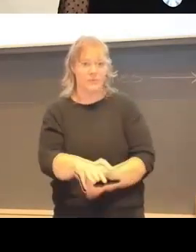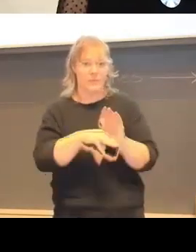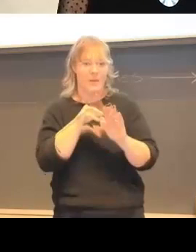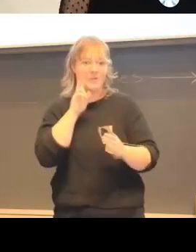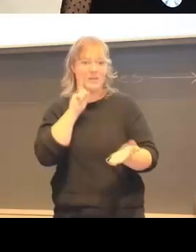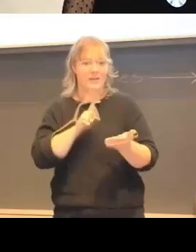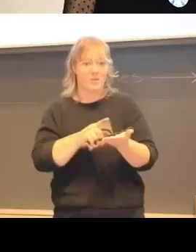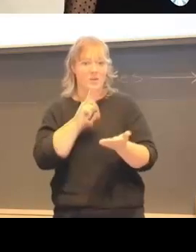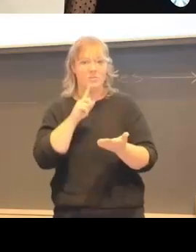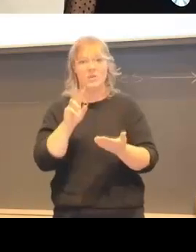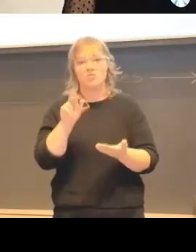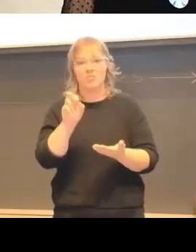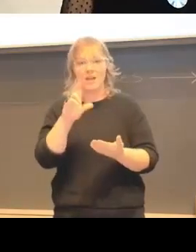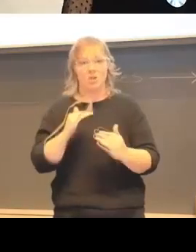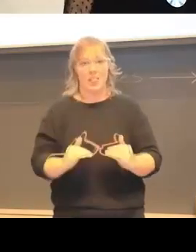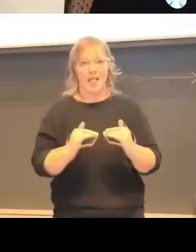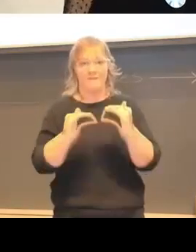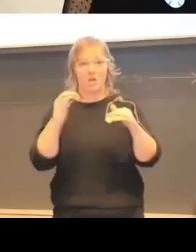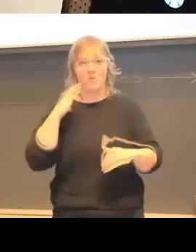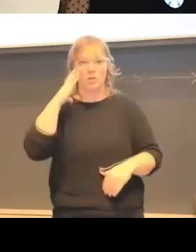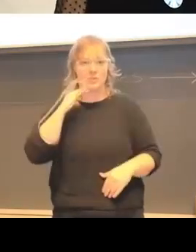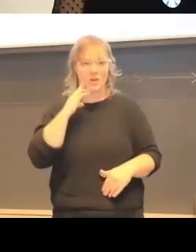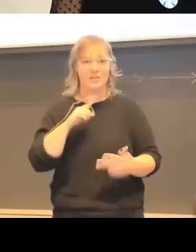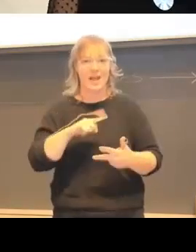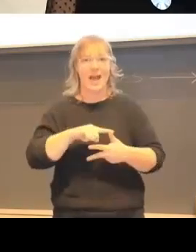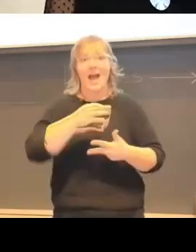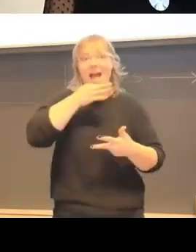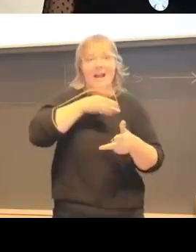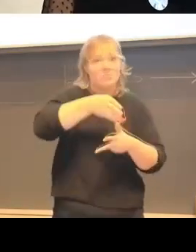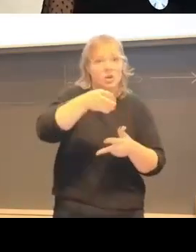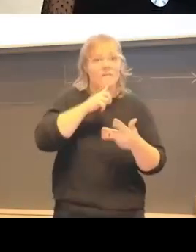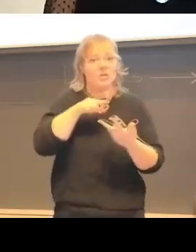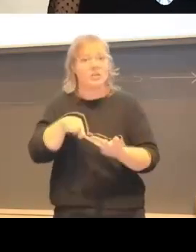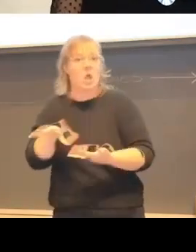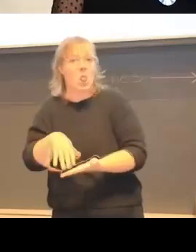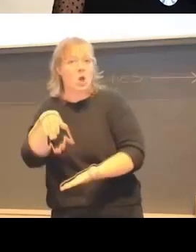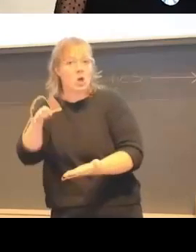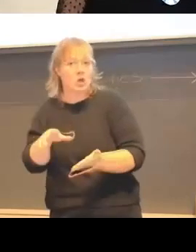Raiders level of coaching experience that expert coach versus our learner surgeon and the cycle one